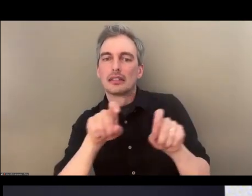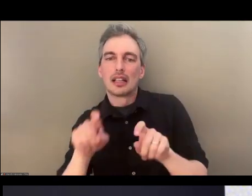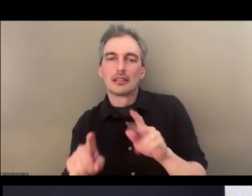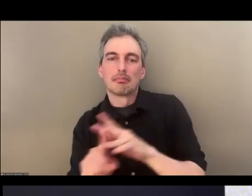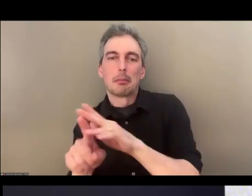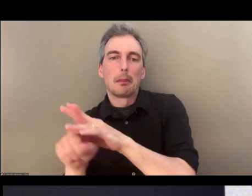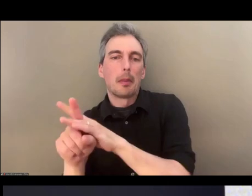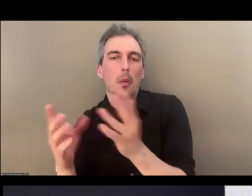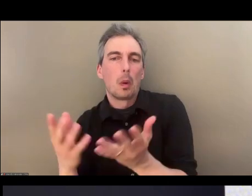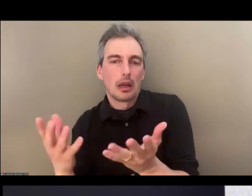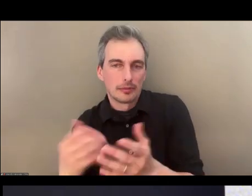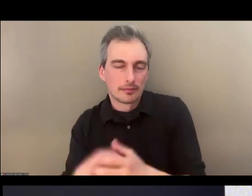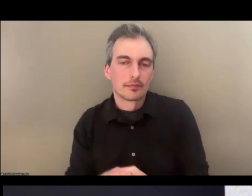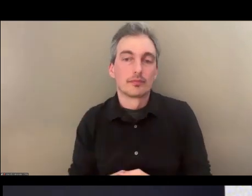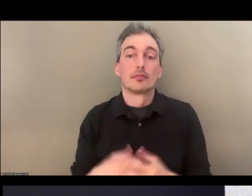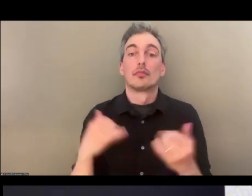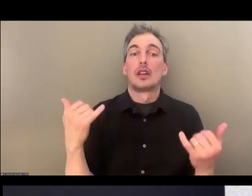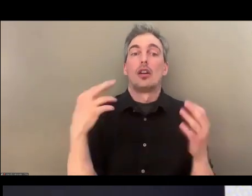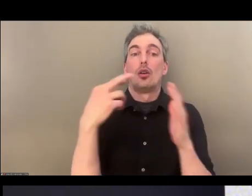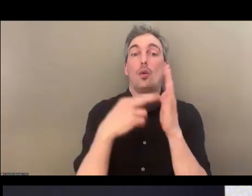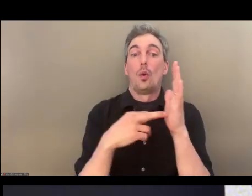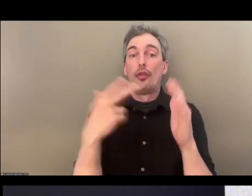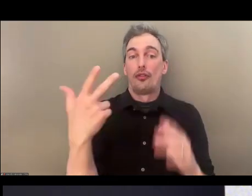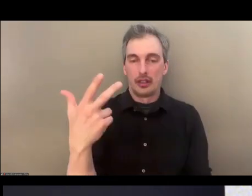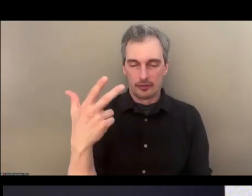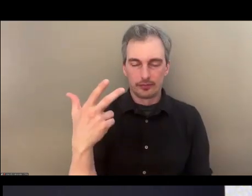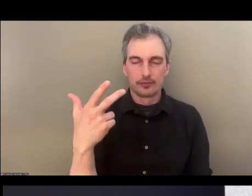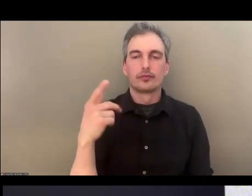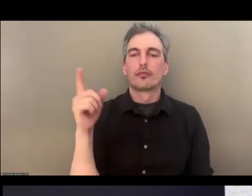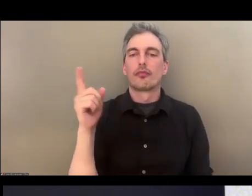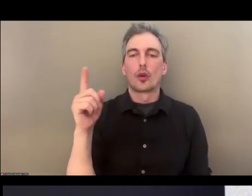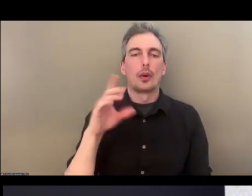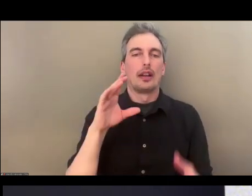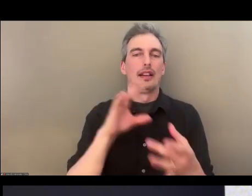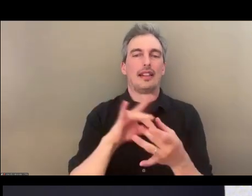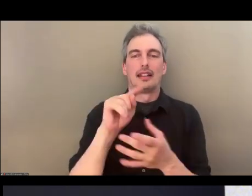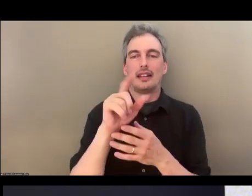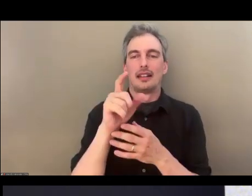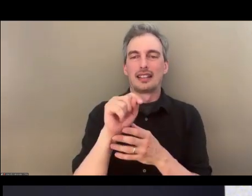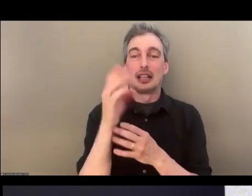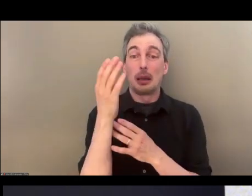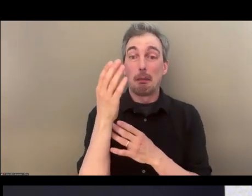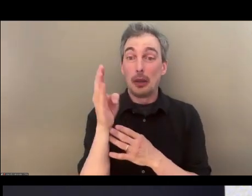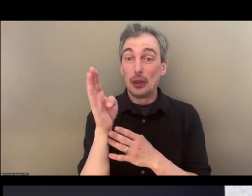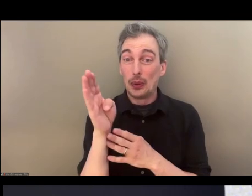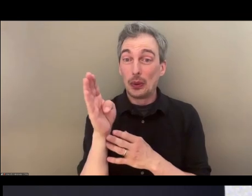Where the link text is blue, set inside a black, non-interactive text.